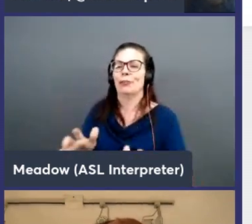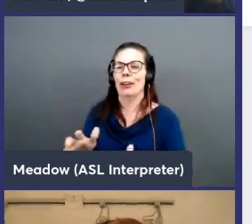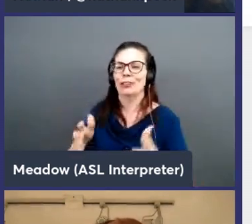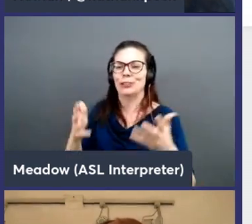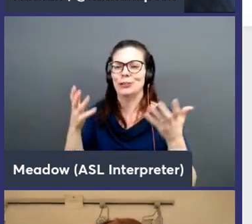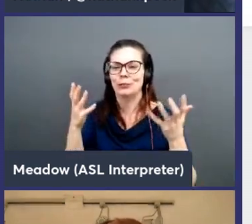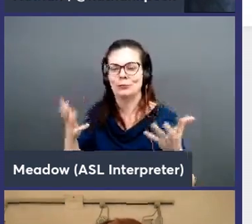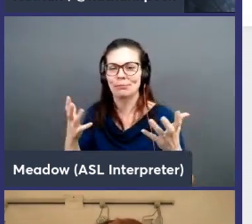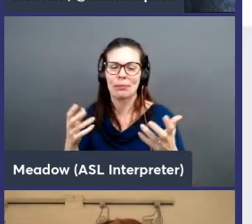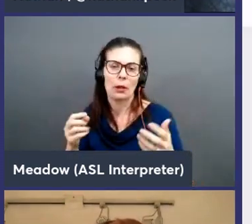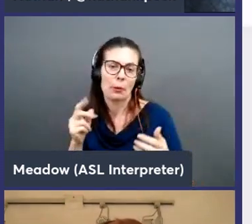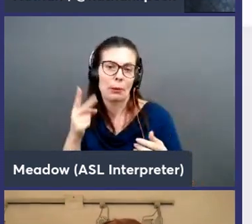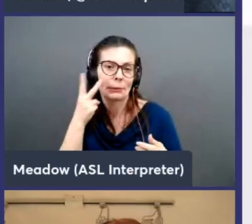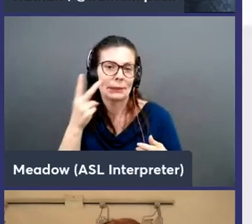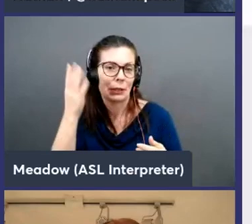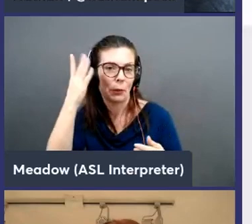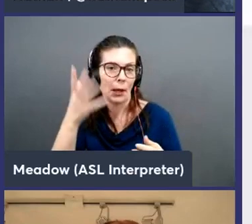Let's see, why is it mad at me right now?